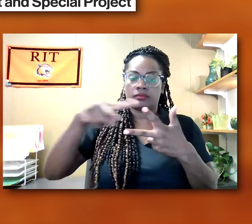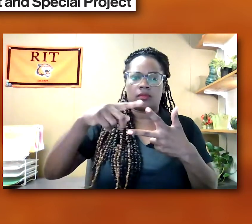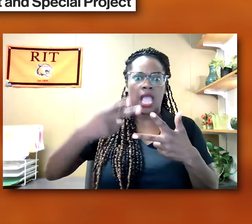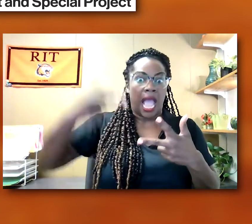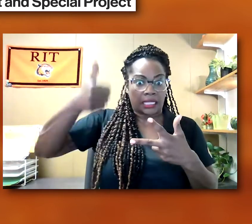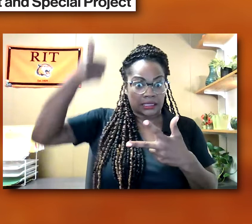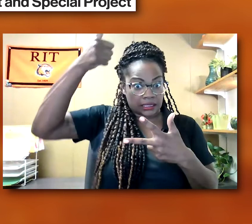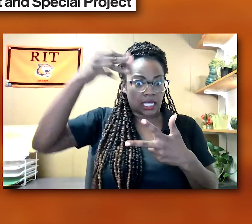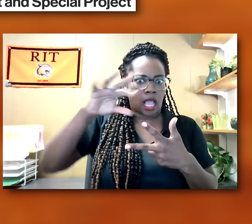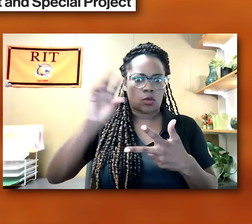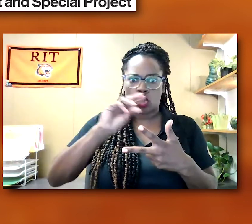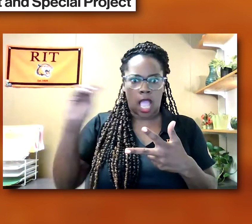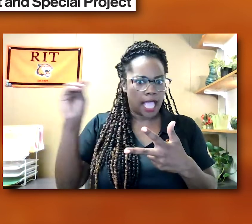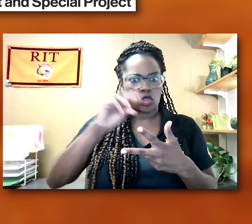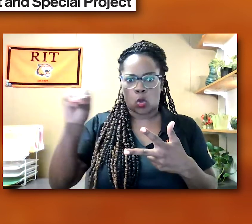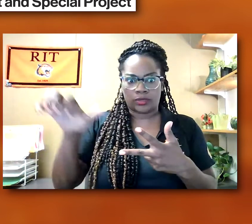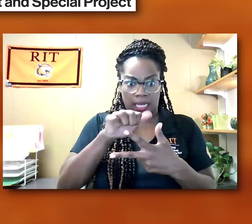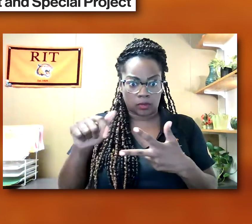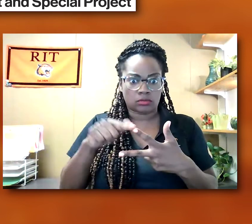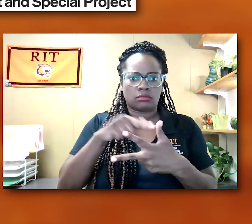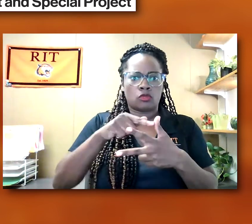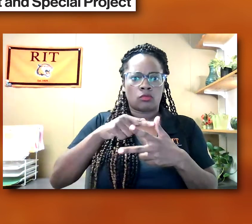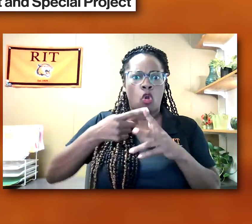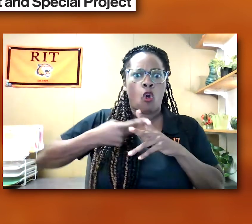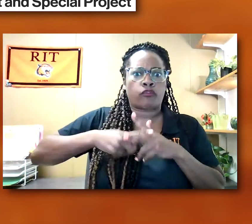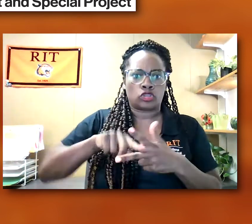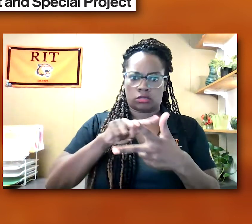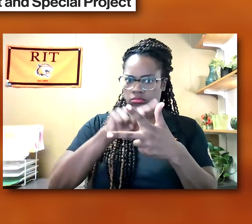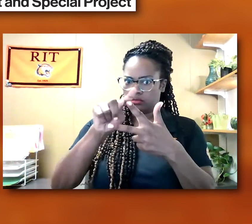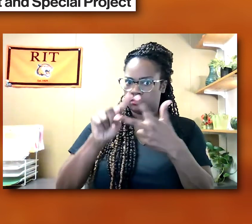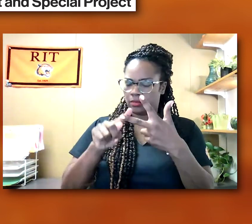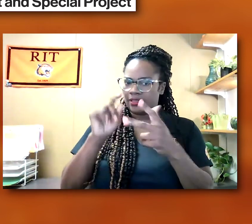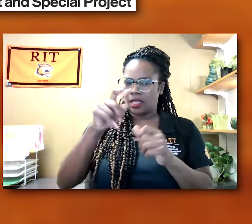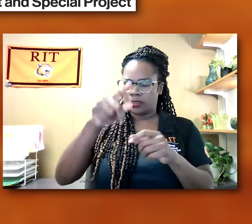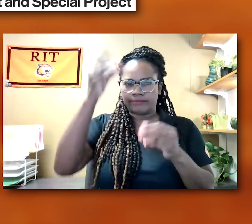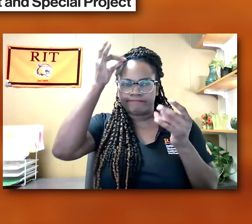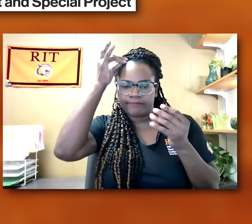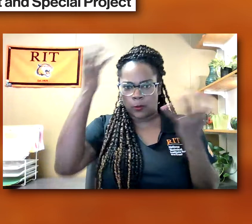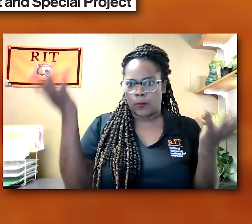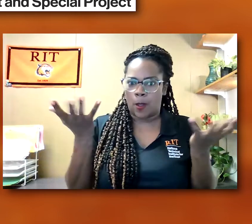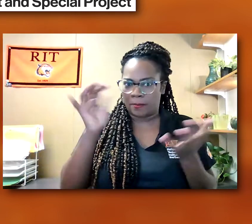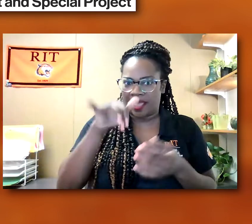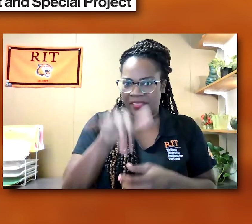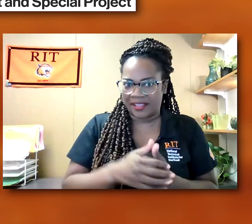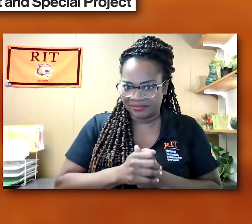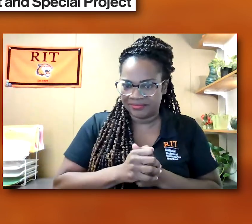So we're gonna be judging-- or the judges will be basing you all on these 3 criteria, and that's how